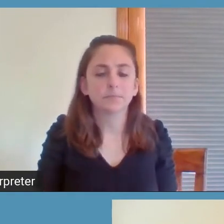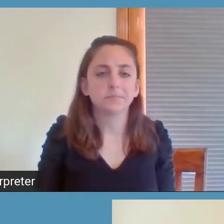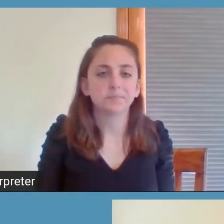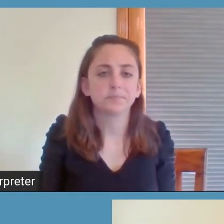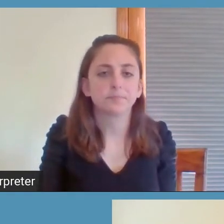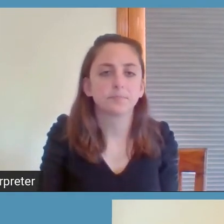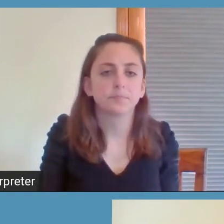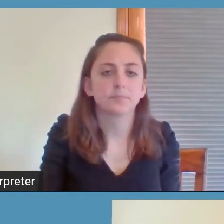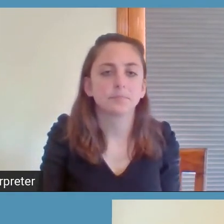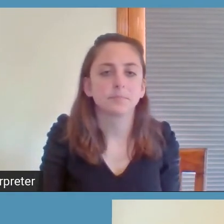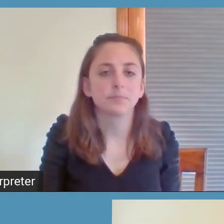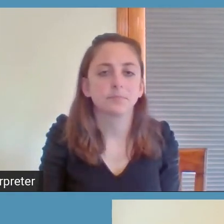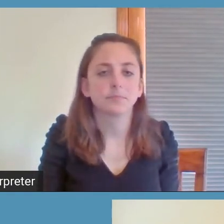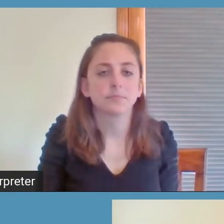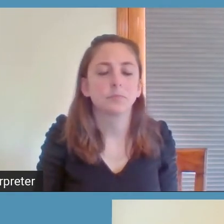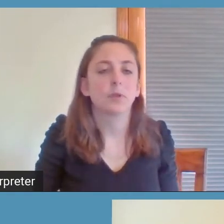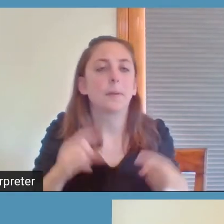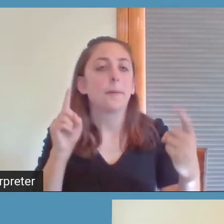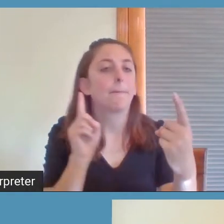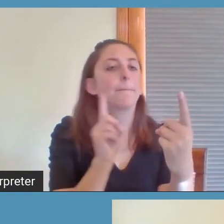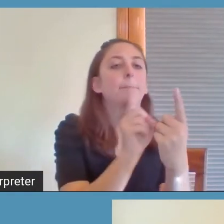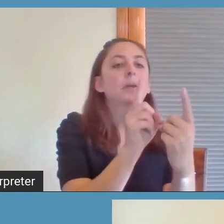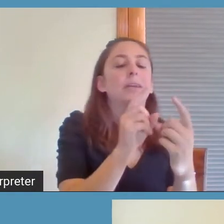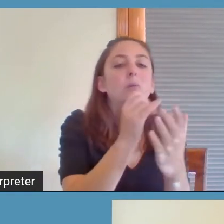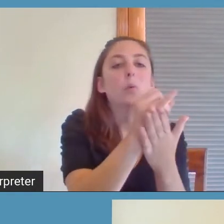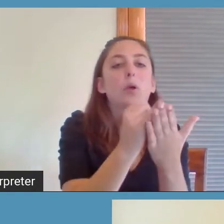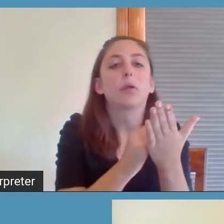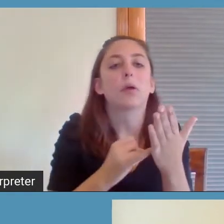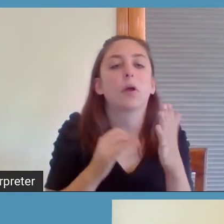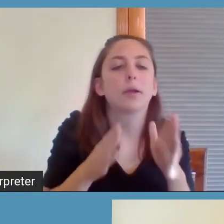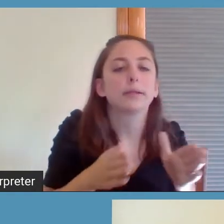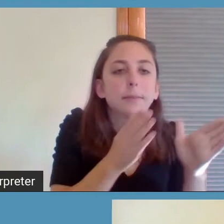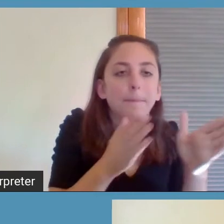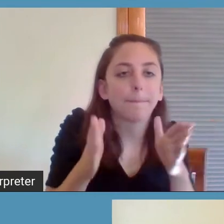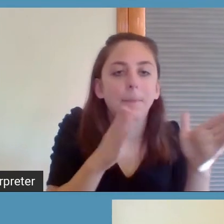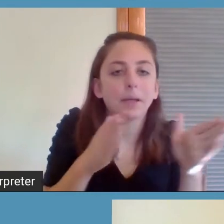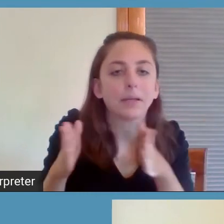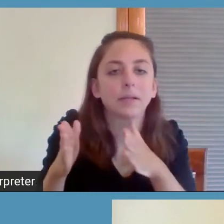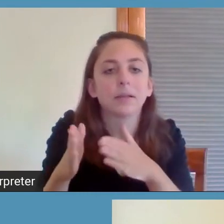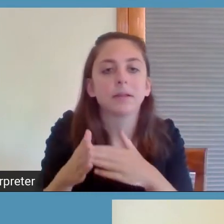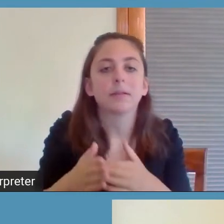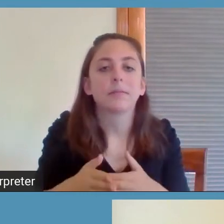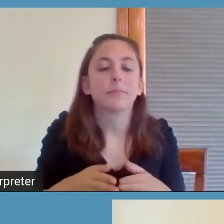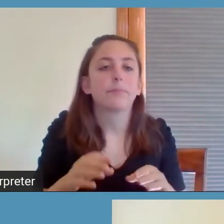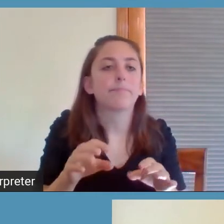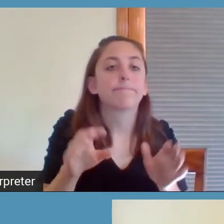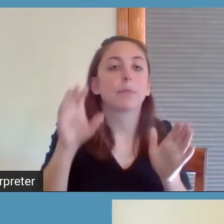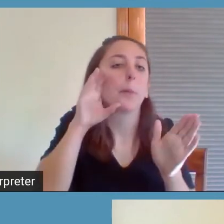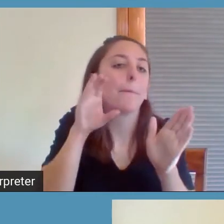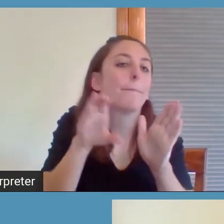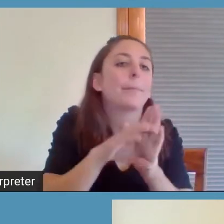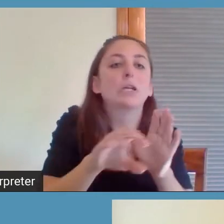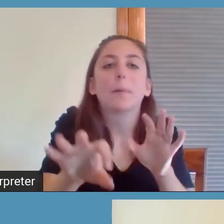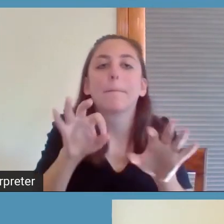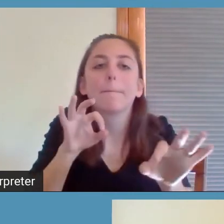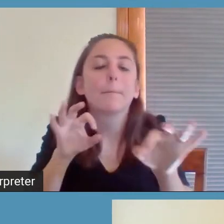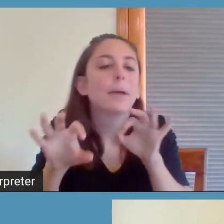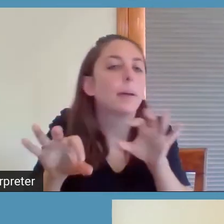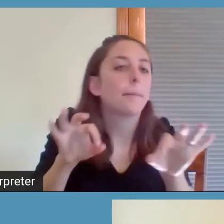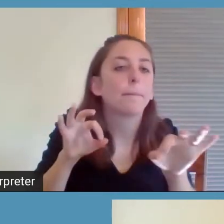you know meet with the artist and also be able to to plan out and tell and and pick the images and pick the work and know how it's going to work in that space